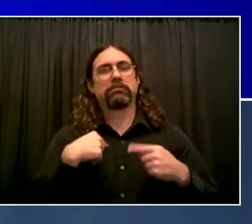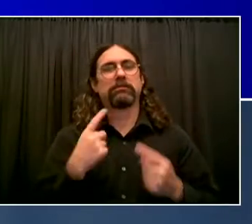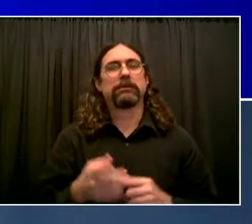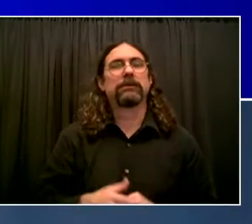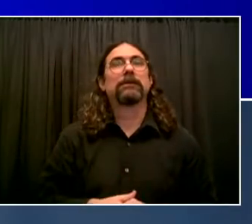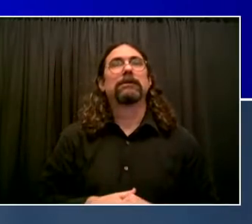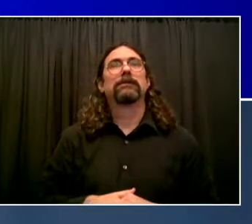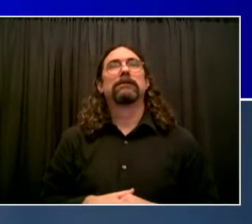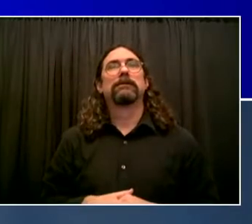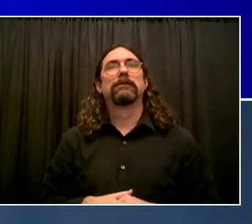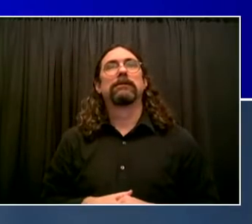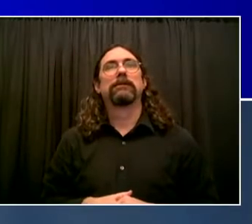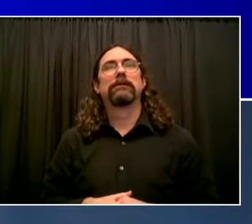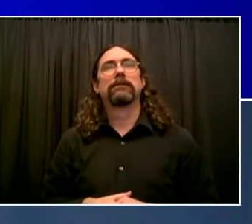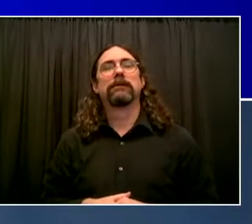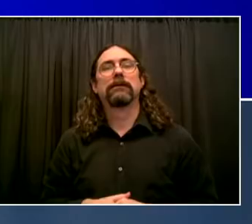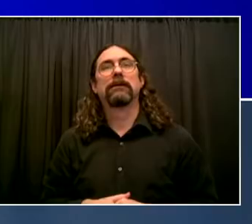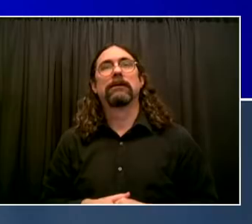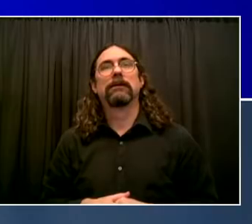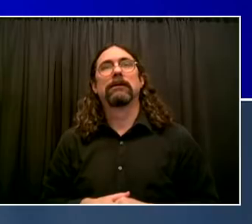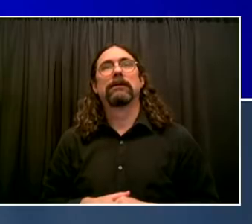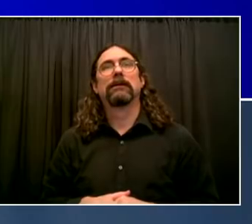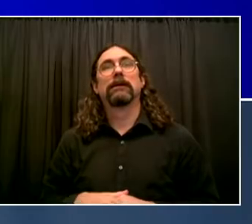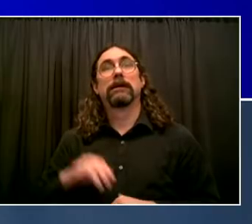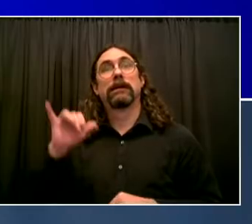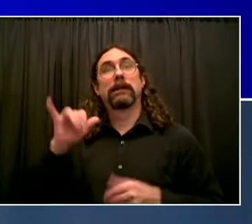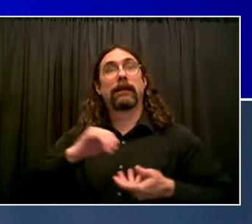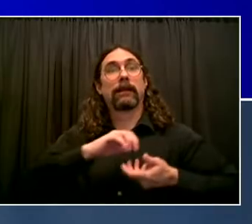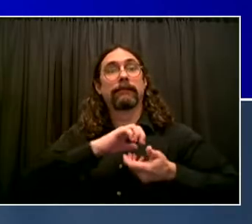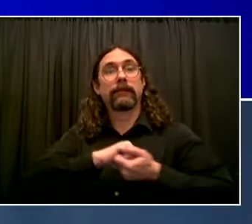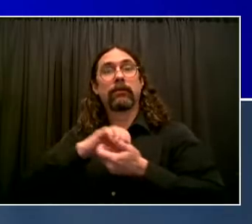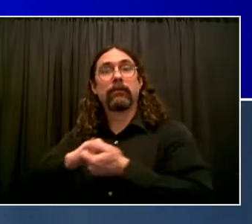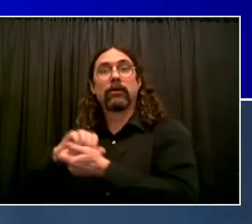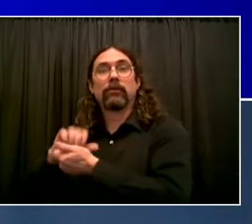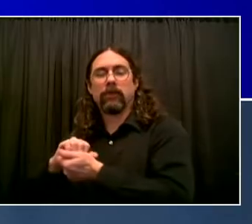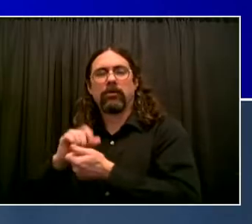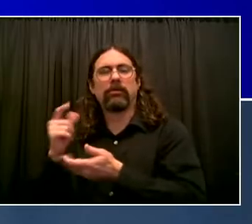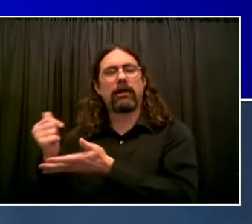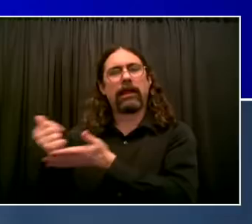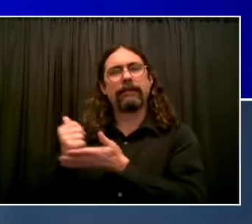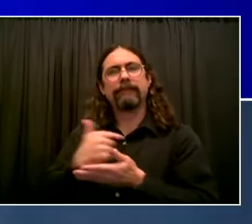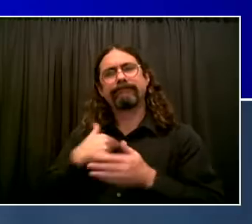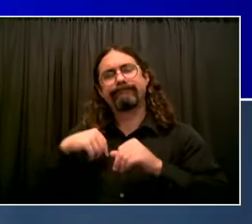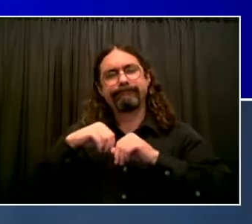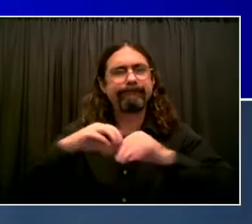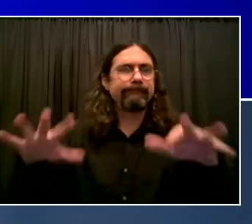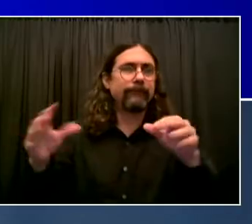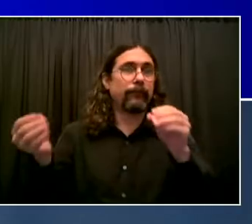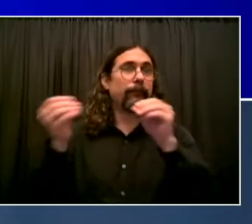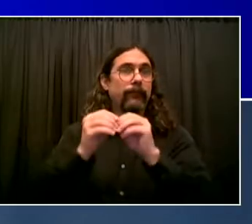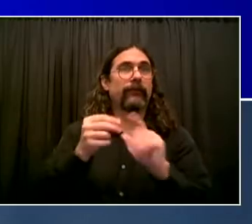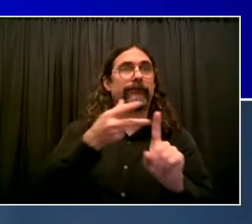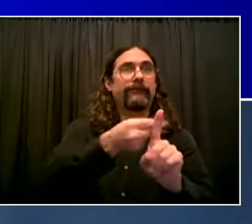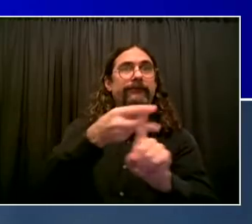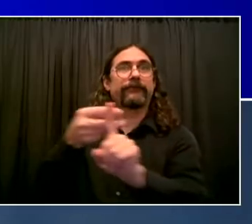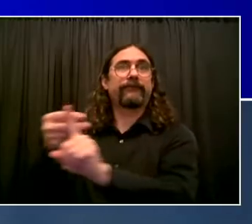MANY HAVE NETWORKS THROUGHOUT THE CITY. AND SO, REALLY GREAT TO BE WORKING WITH OUR HEALTH CENTERS IN BROOKLYN, QUEENS, MANHATTAN